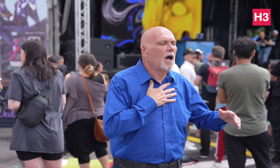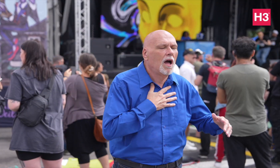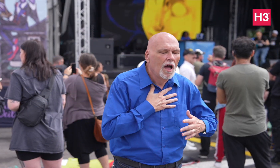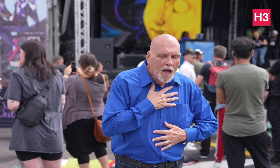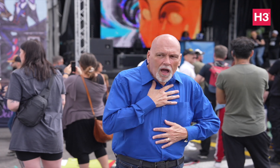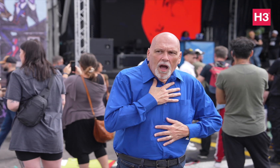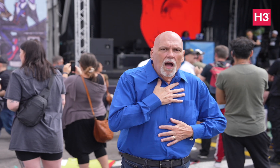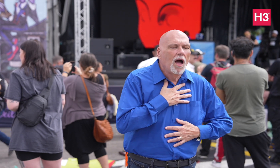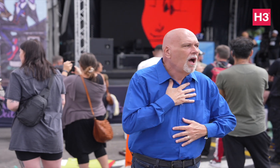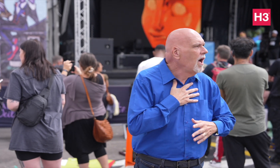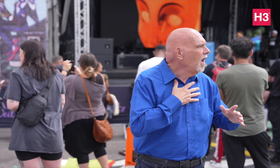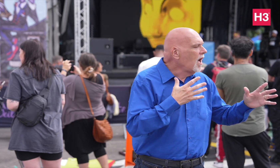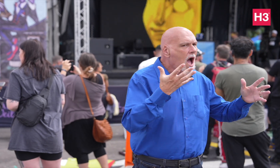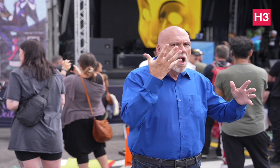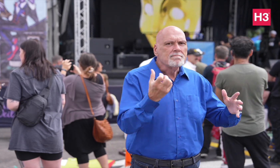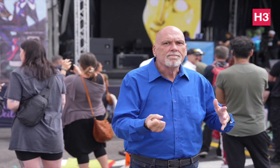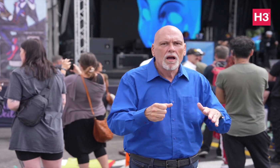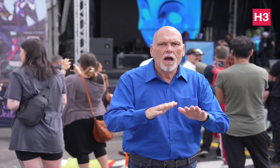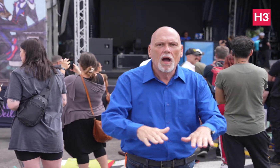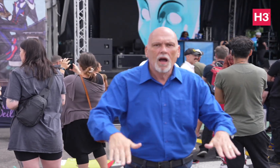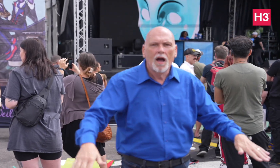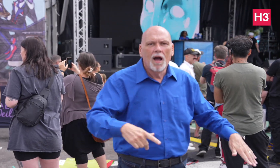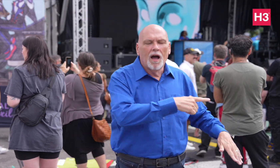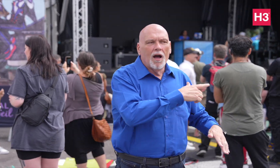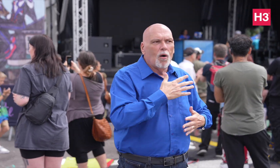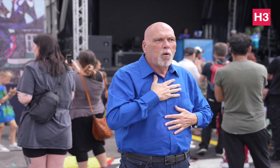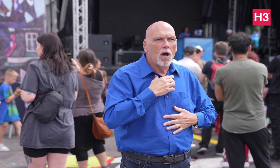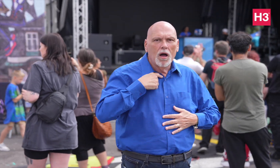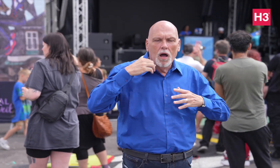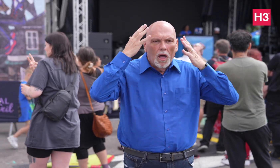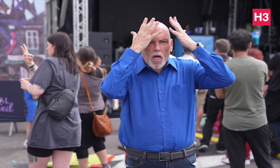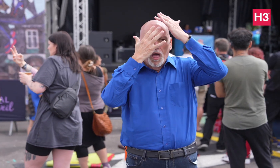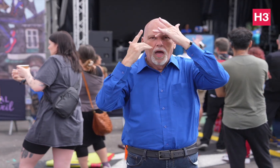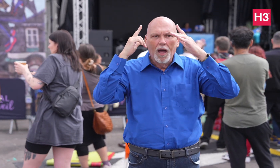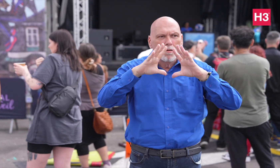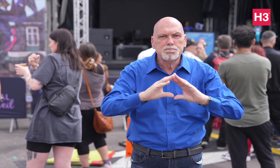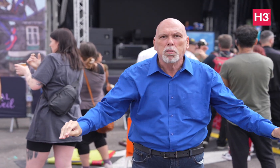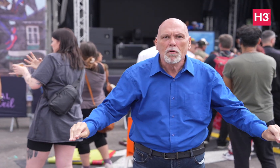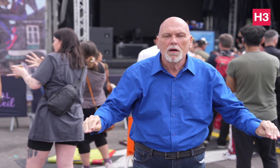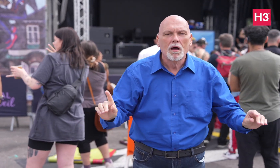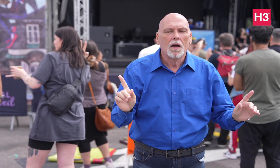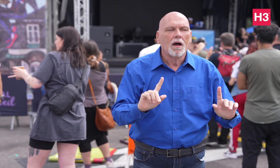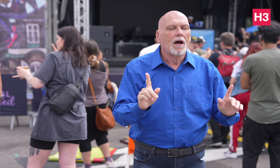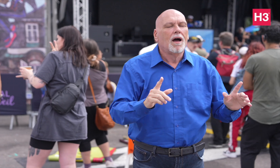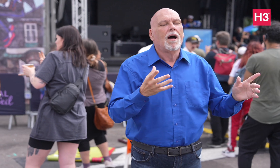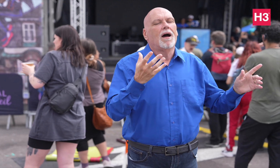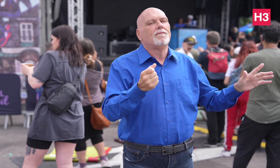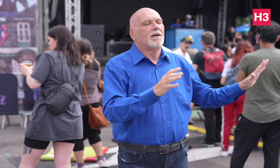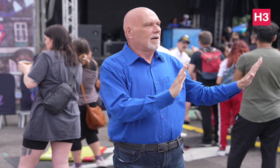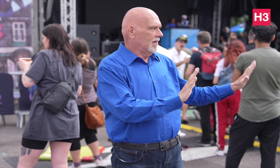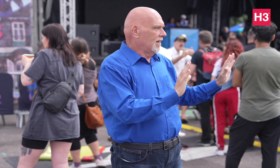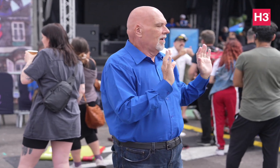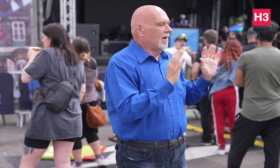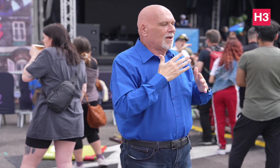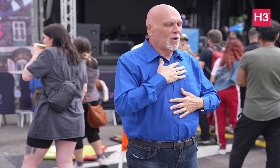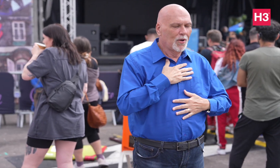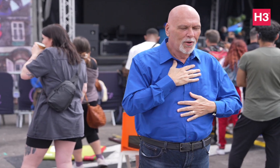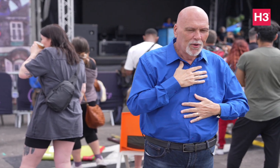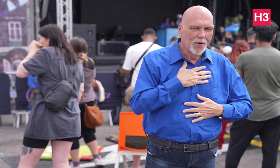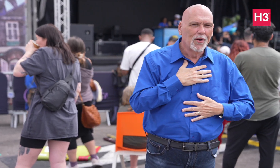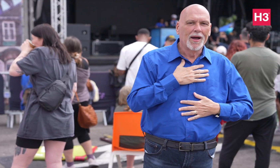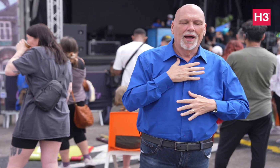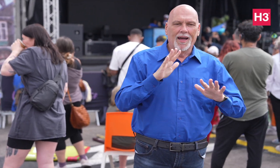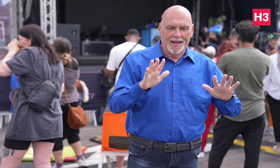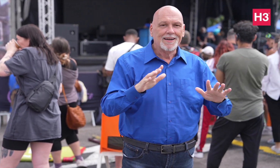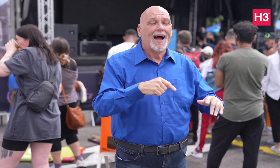Oh — what a relief! I found them! Thought we lost them!